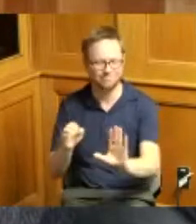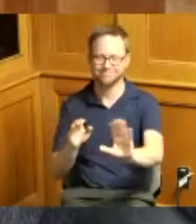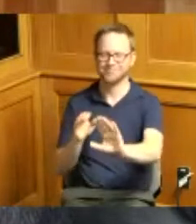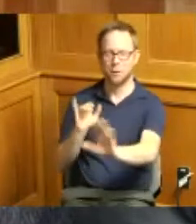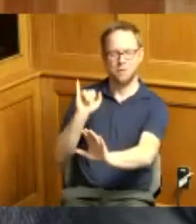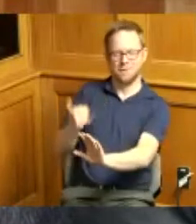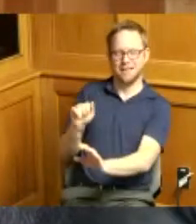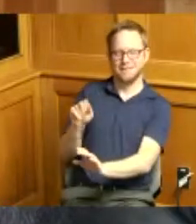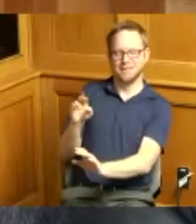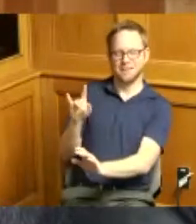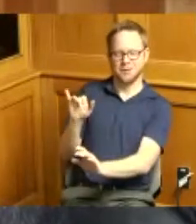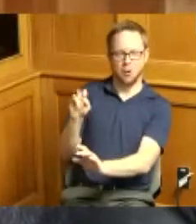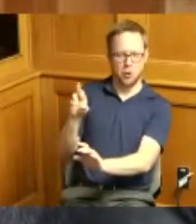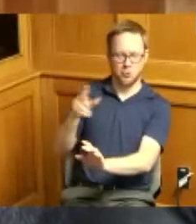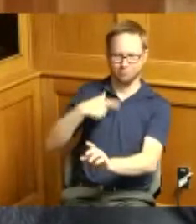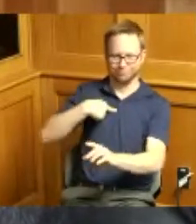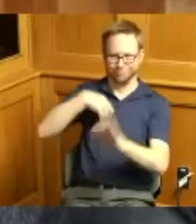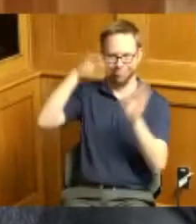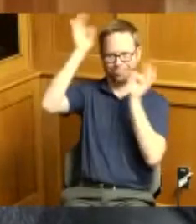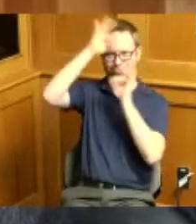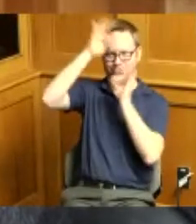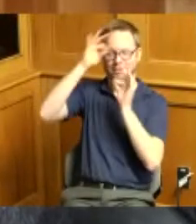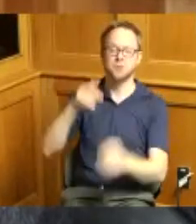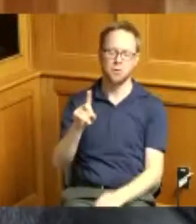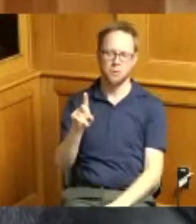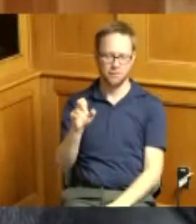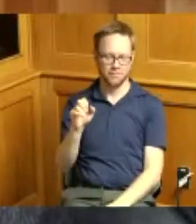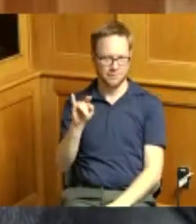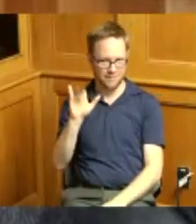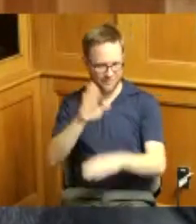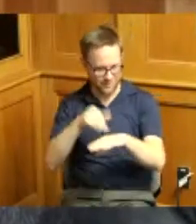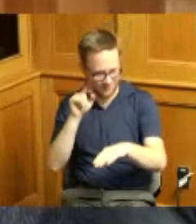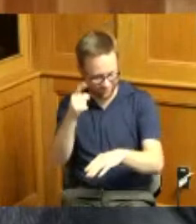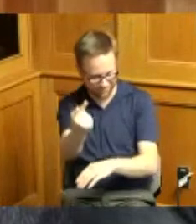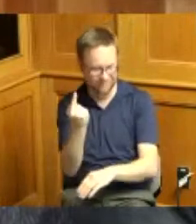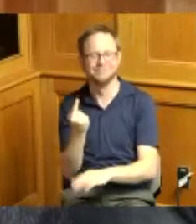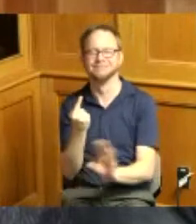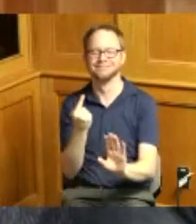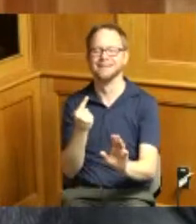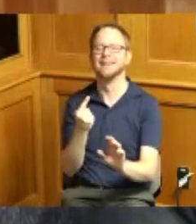tend to understand that we'll get dusty up here but you know it's really it's very complicated